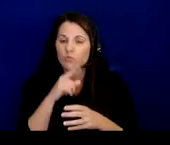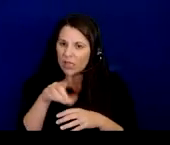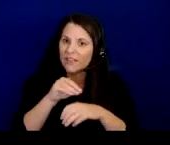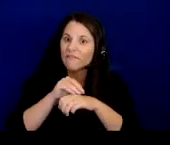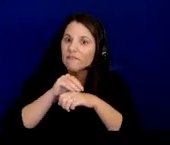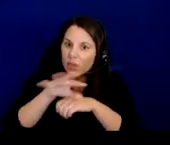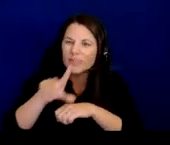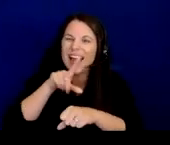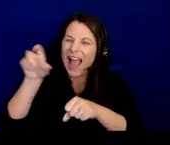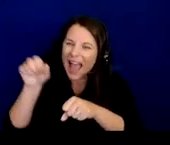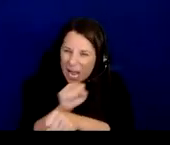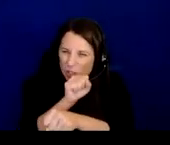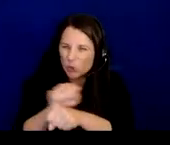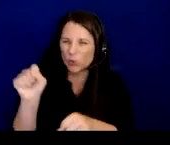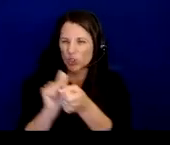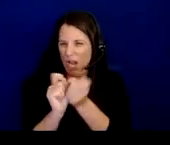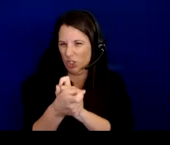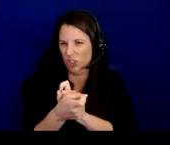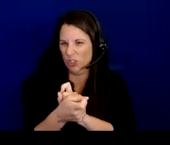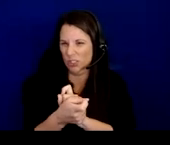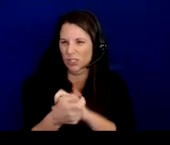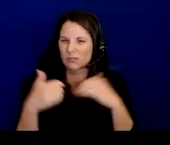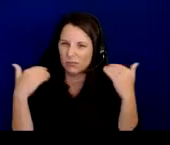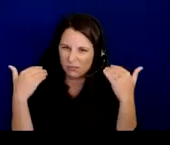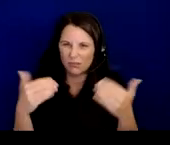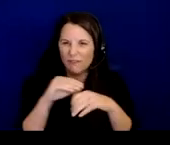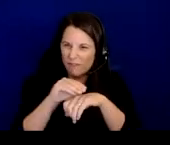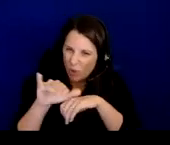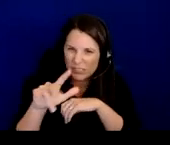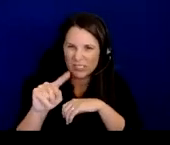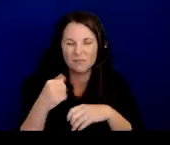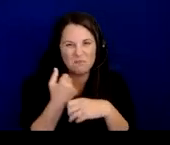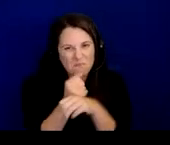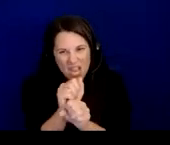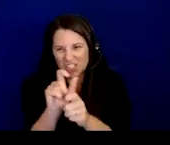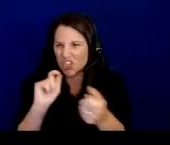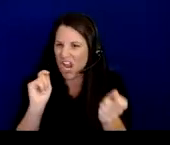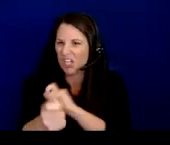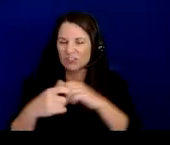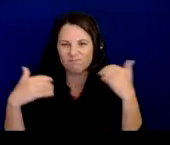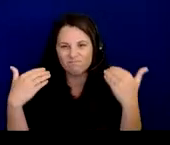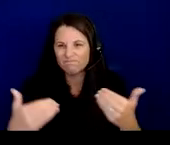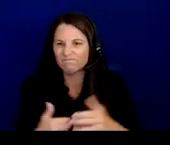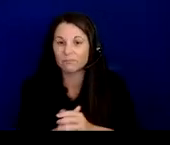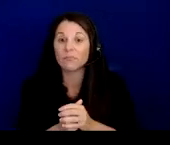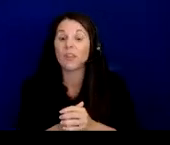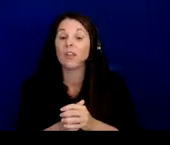Making creating actual change, addressing some of those issues and coming up with actionable solutions,